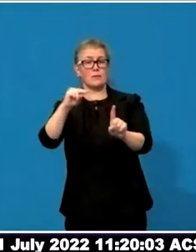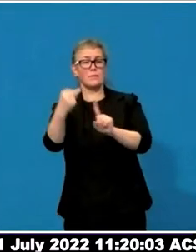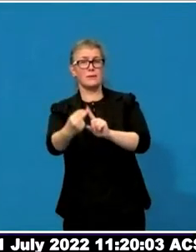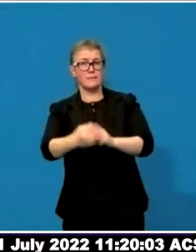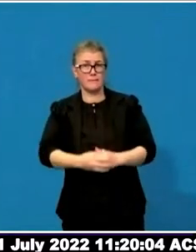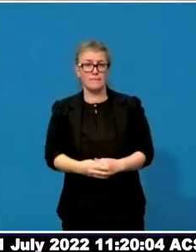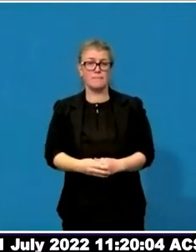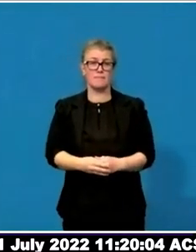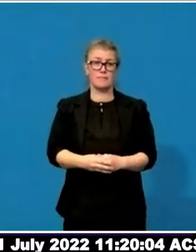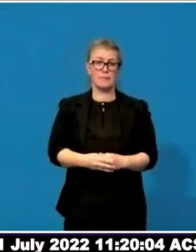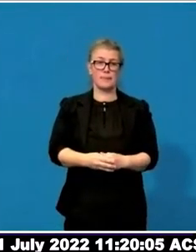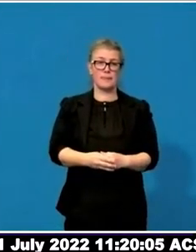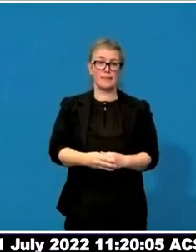Medical Service, known as BRAMS.